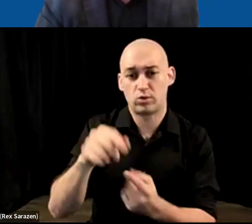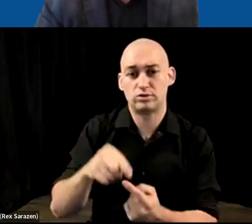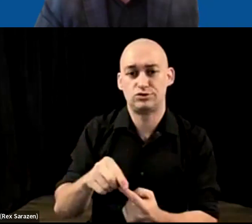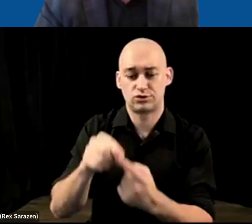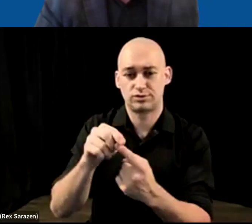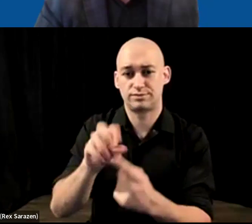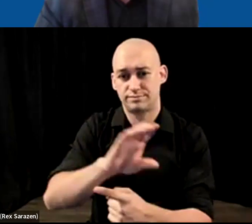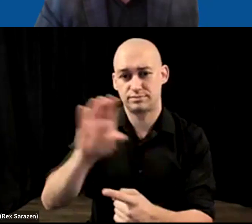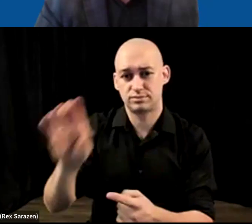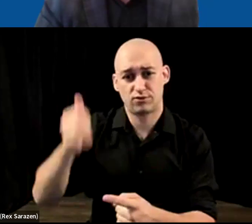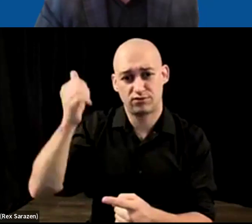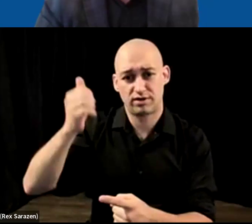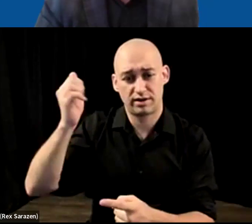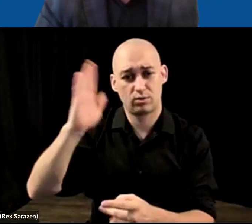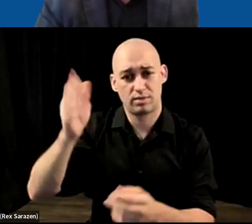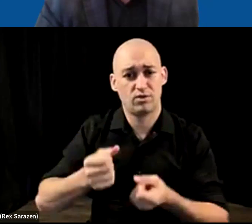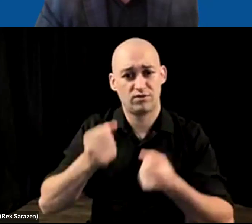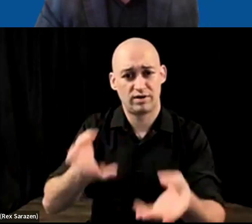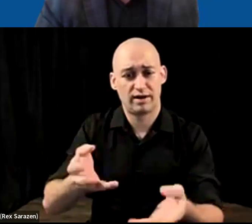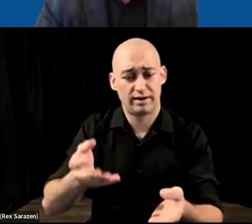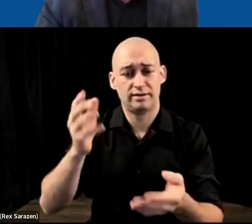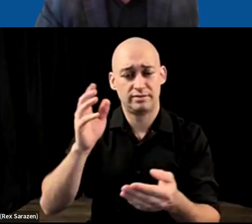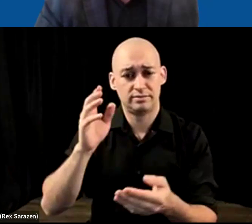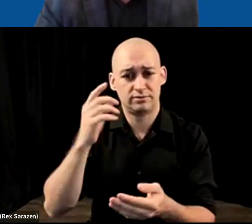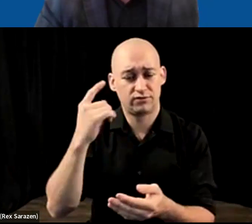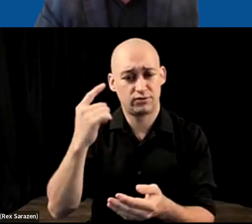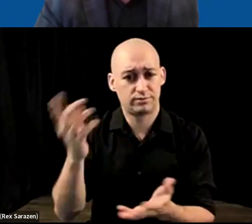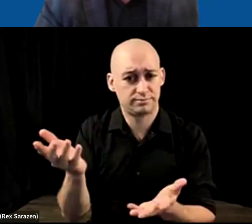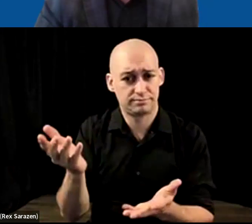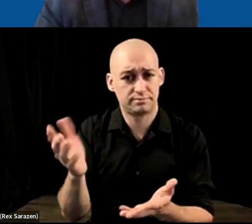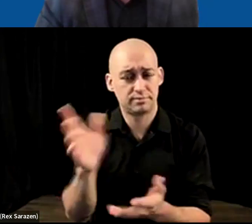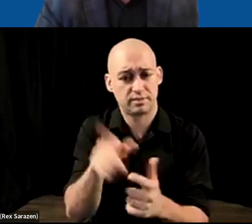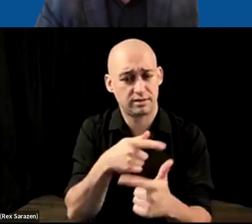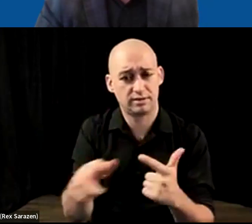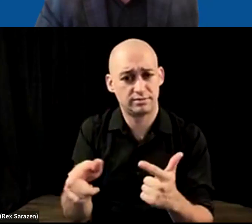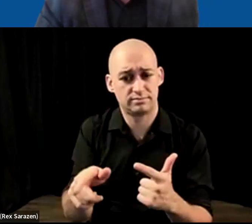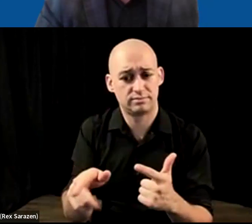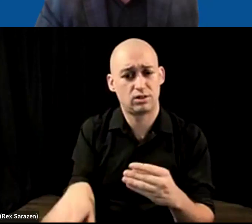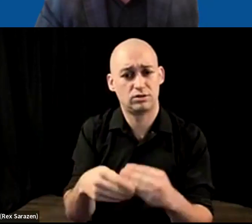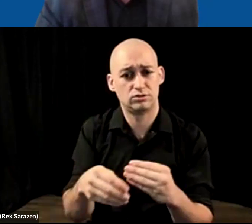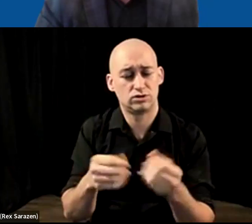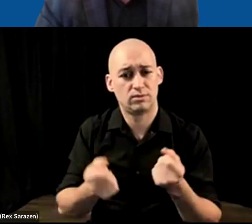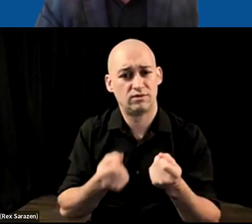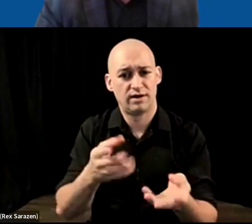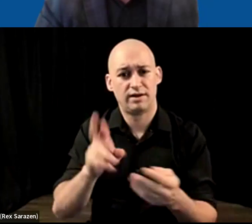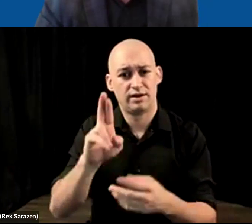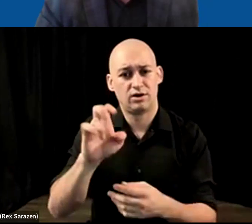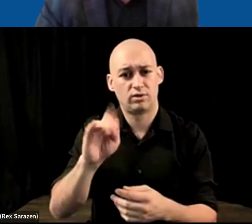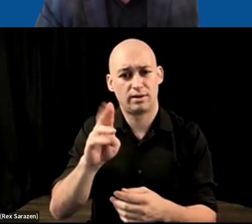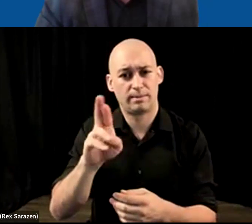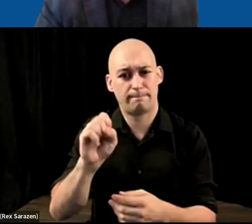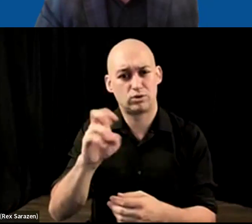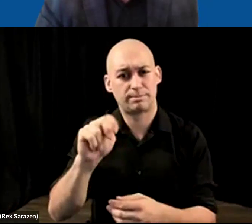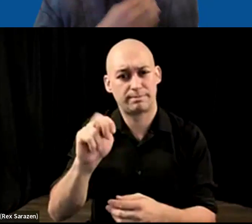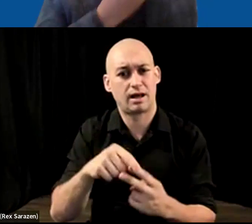funding be provided to the subjects beforehand and then also provide reimbursement options?